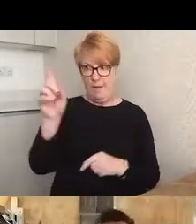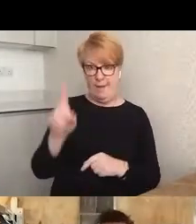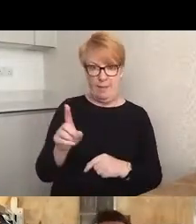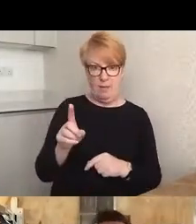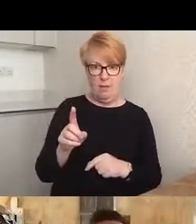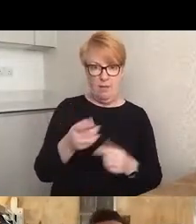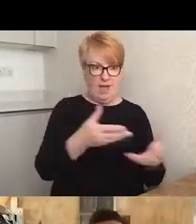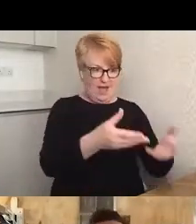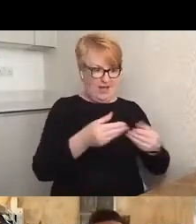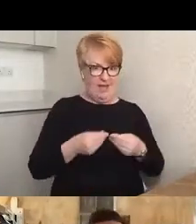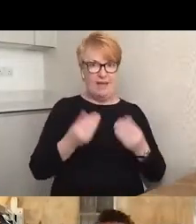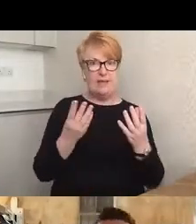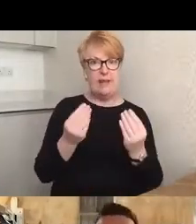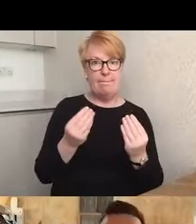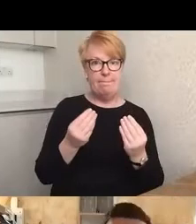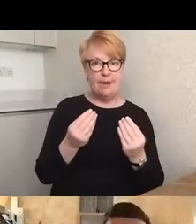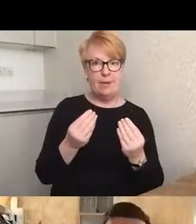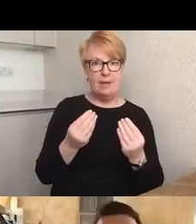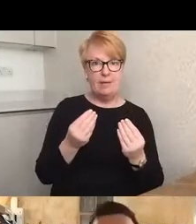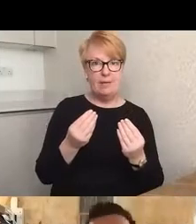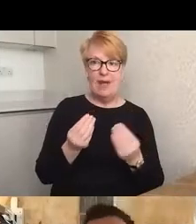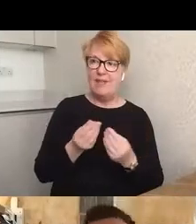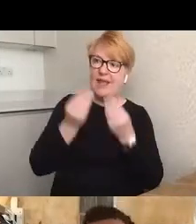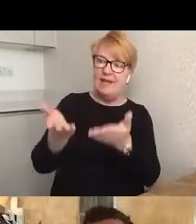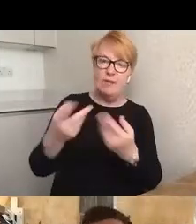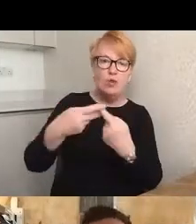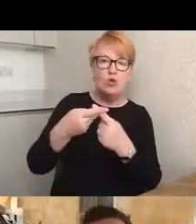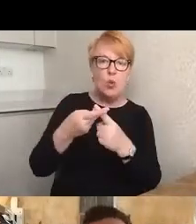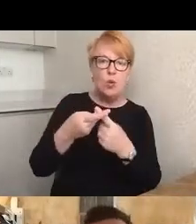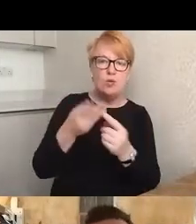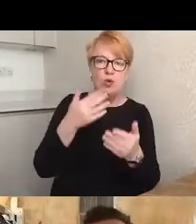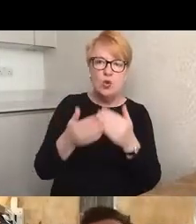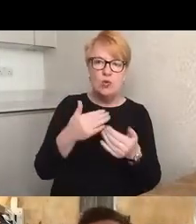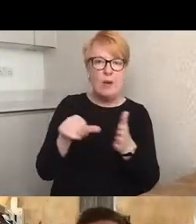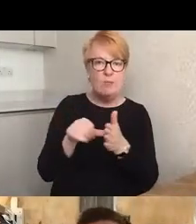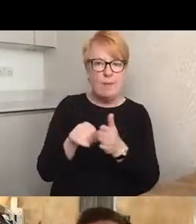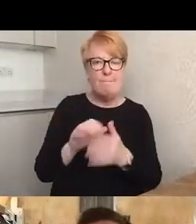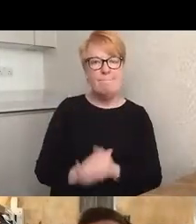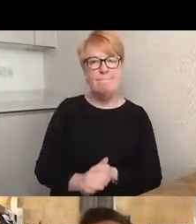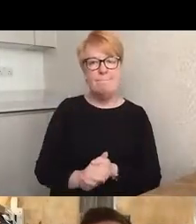tools for them to address the issue. Okay, so that's me. That's my very short